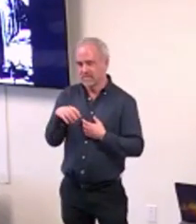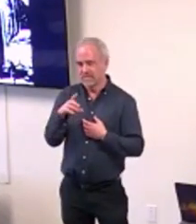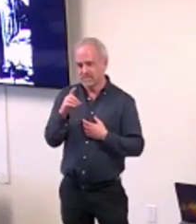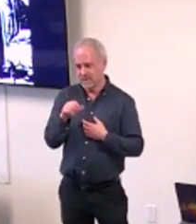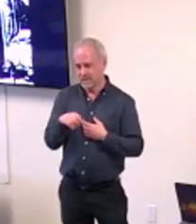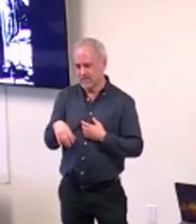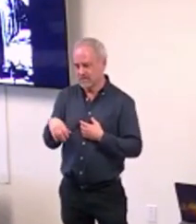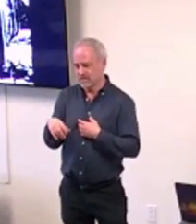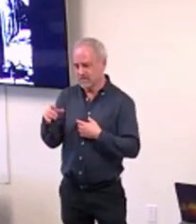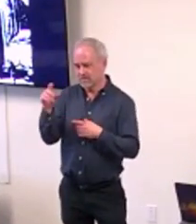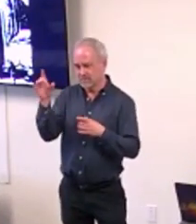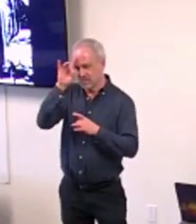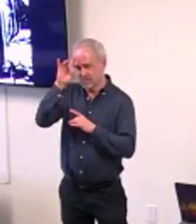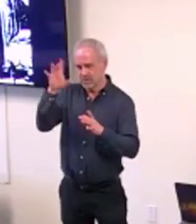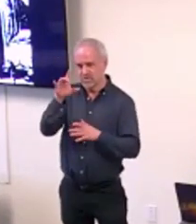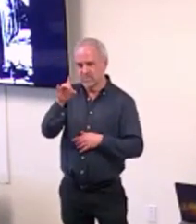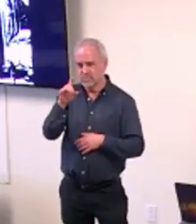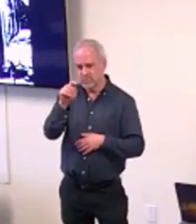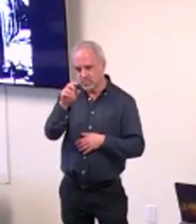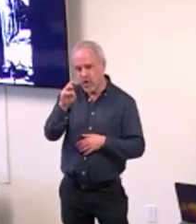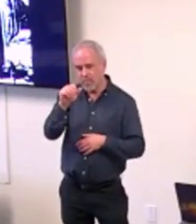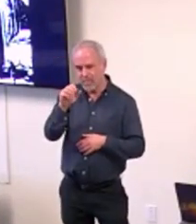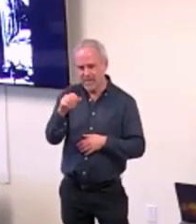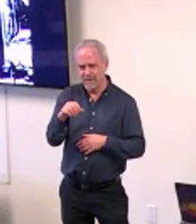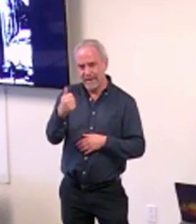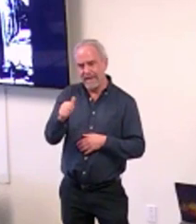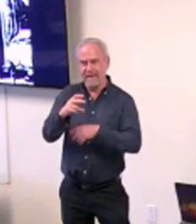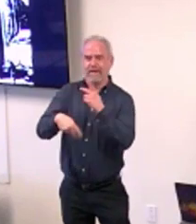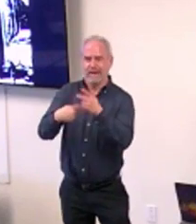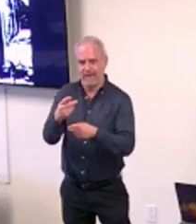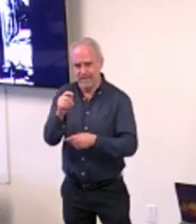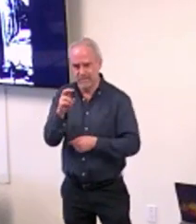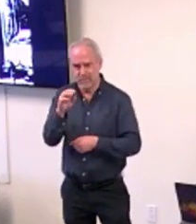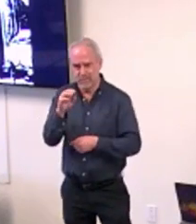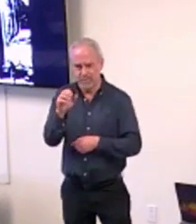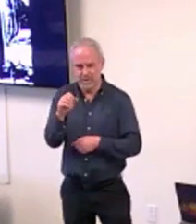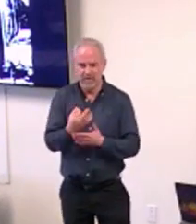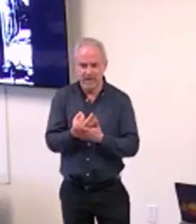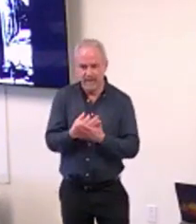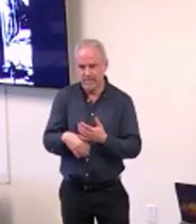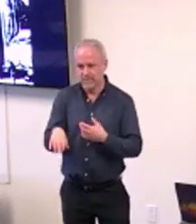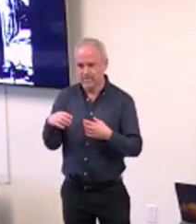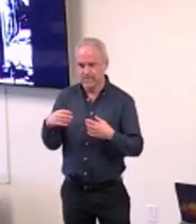financial, any kind of trauma. Deprivation.